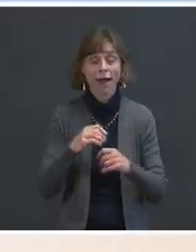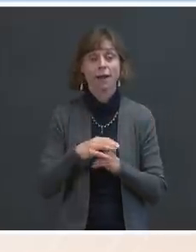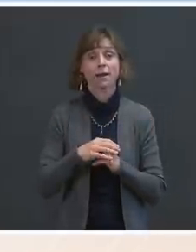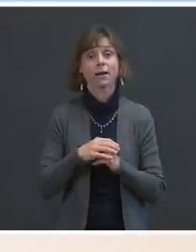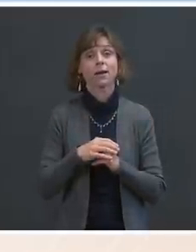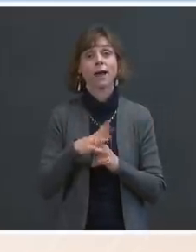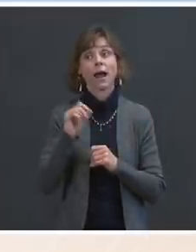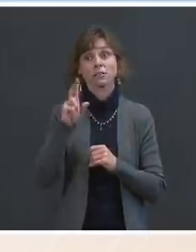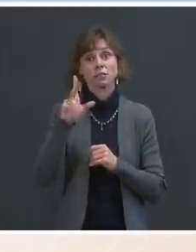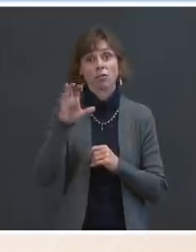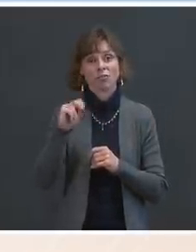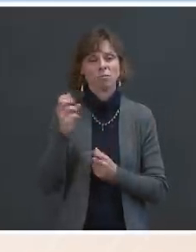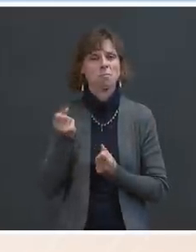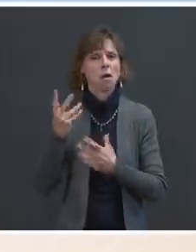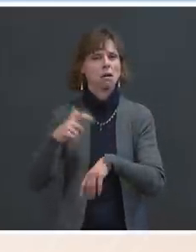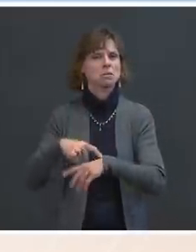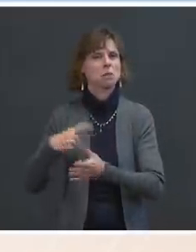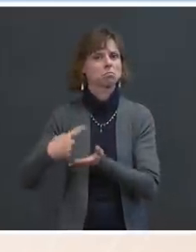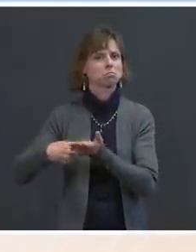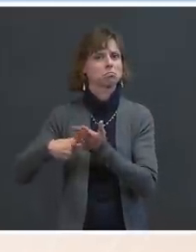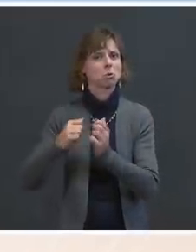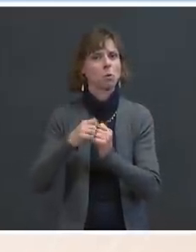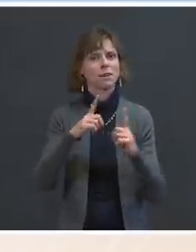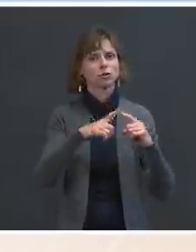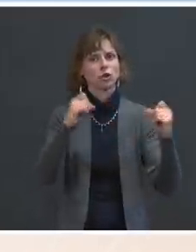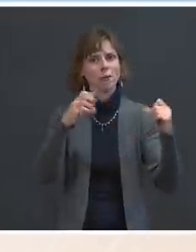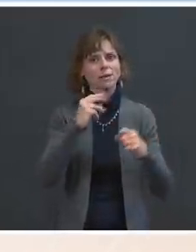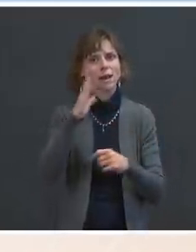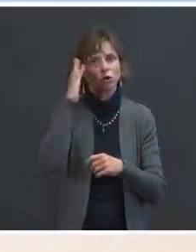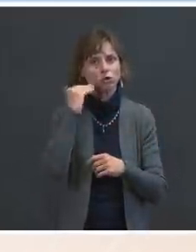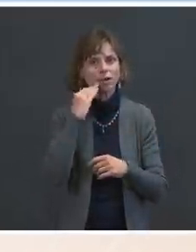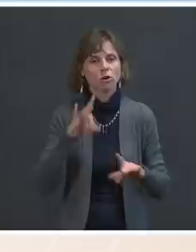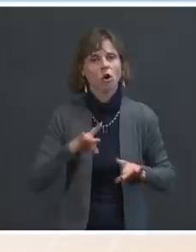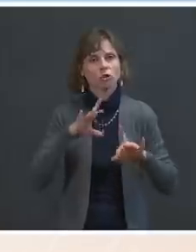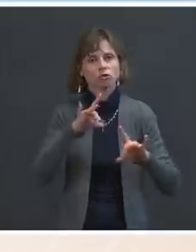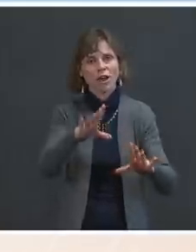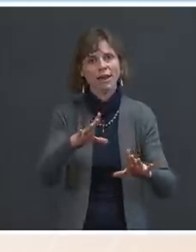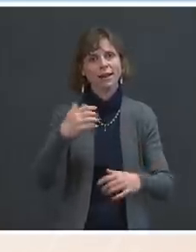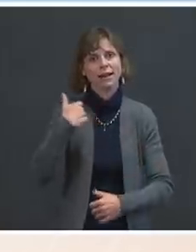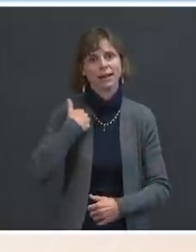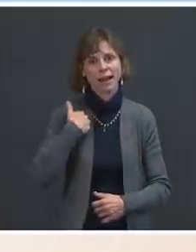multiple engagements with Japanese, Korean, Australian, Canadian, and European counterparts,